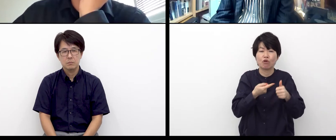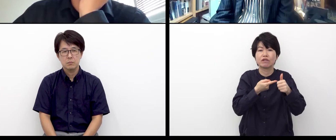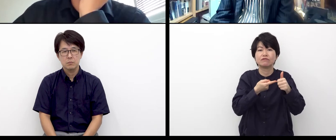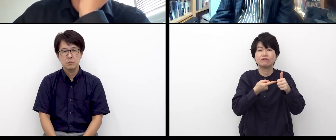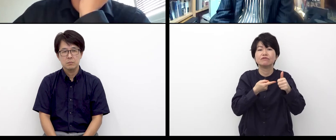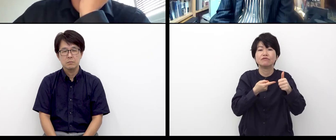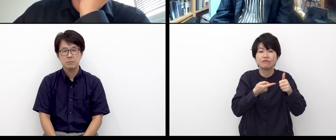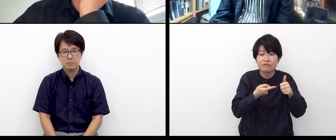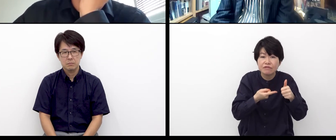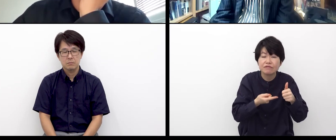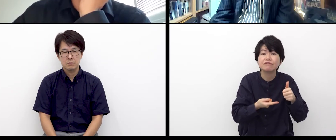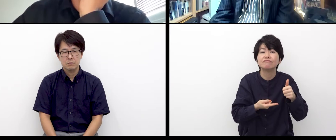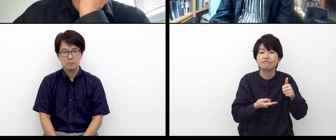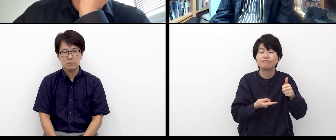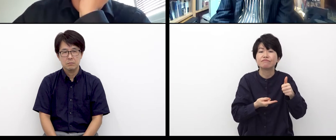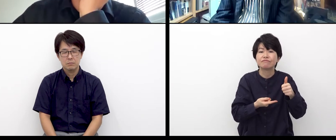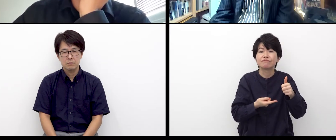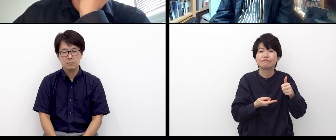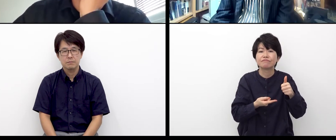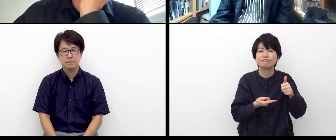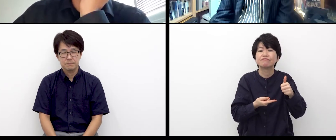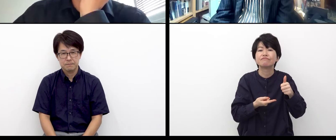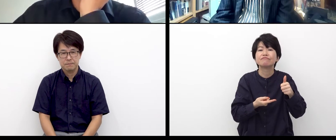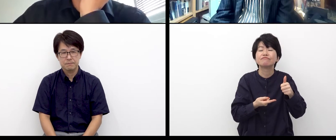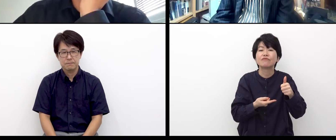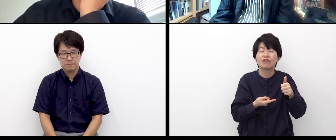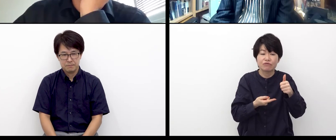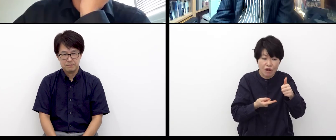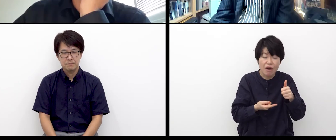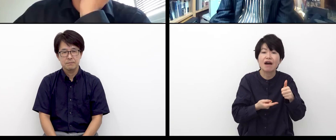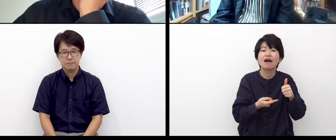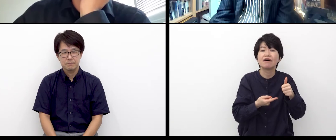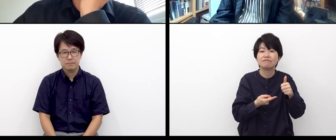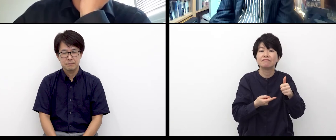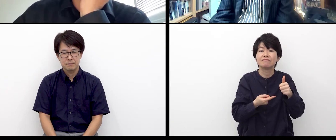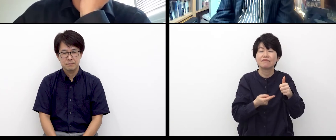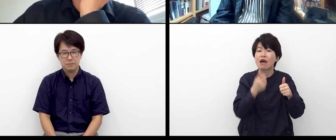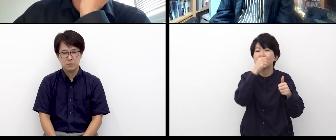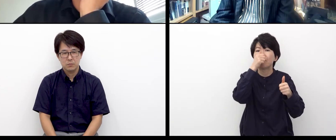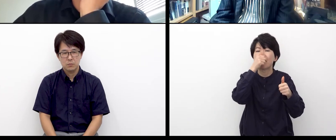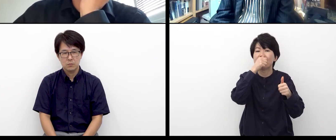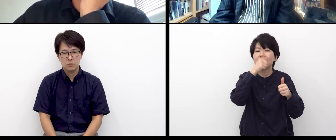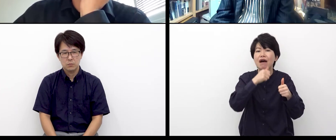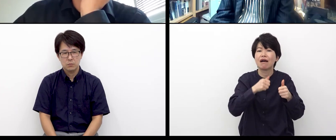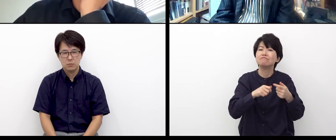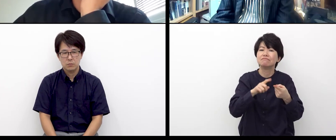Maybe, it’s not true that they self-deprecating too much,